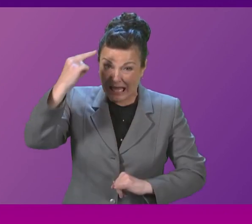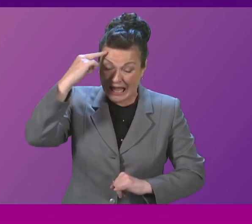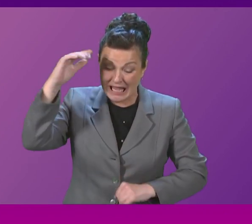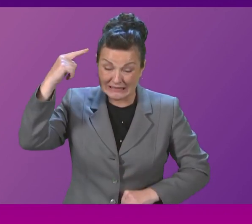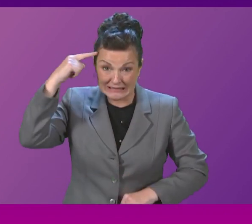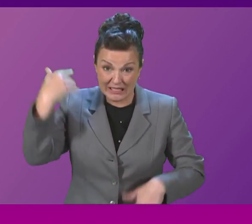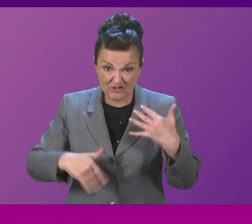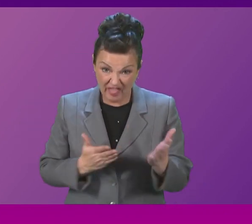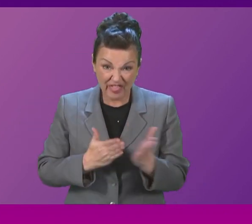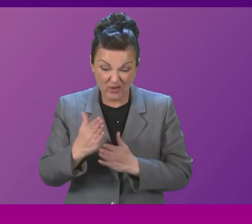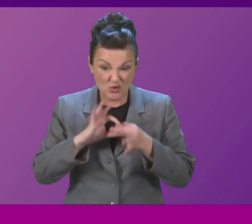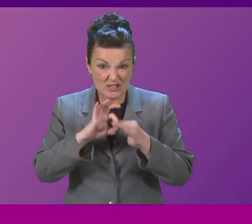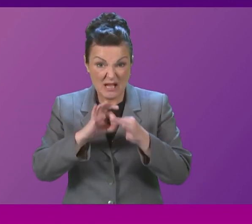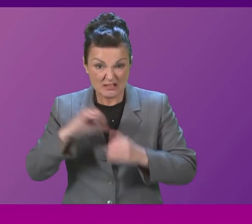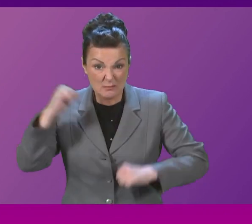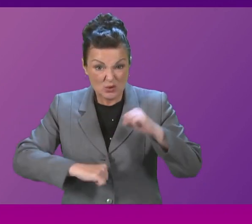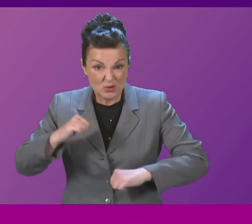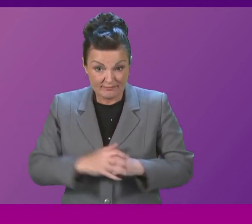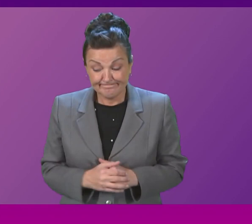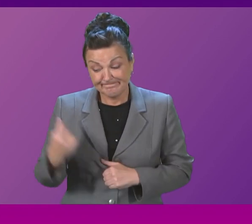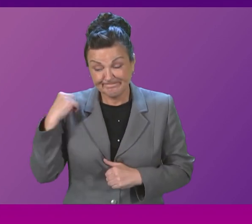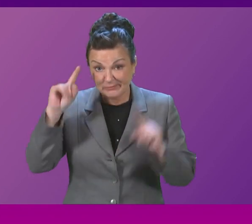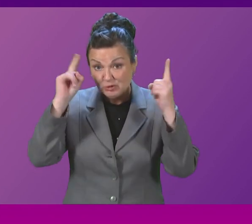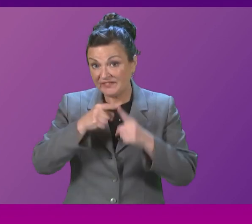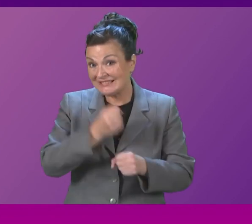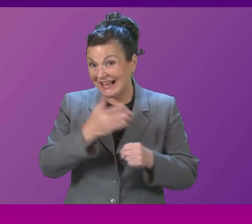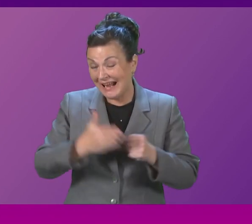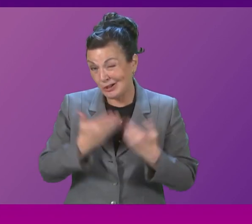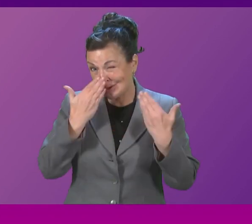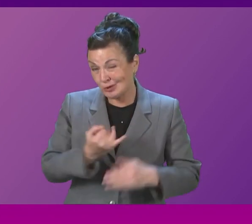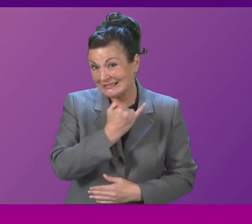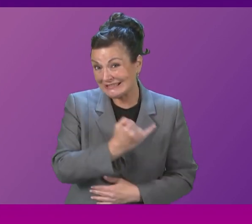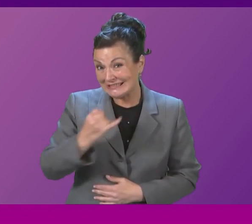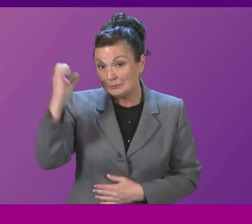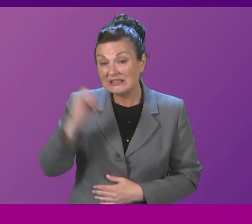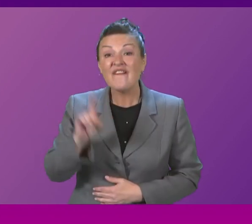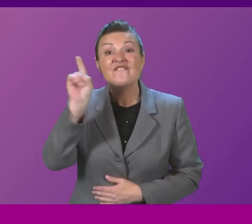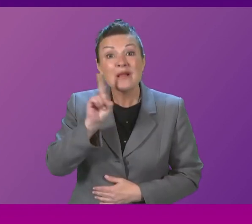The University of Glasgow research has shown that 66 per cent of female inmates have suffered